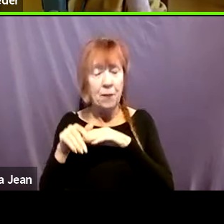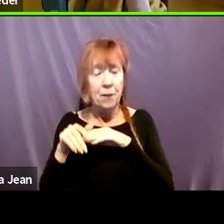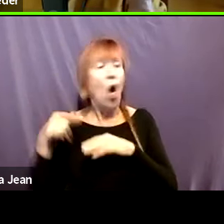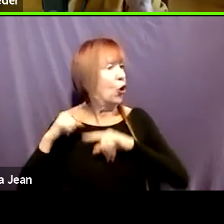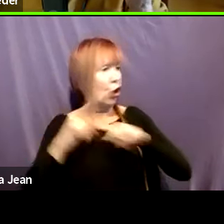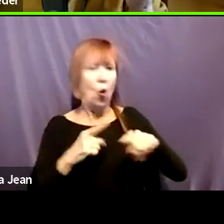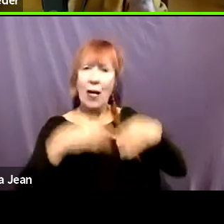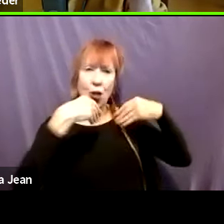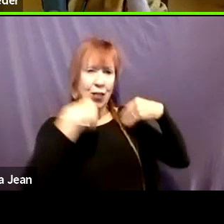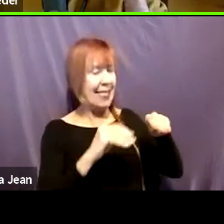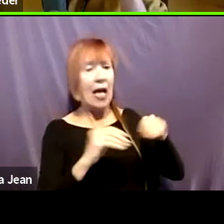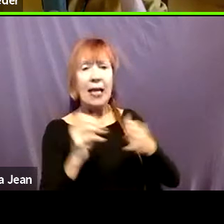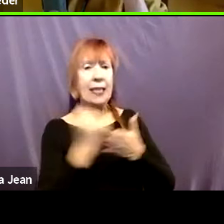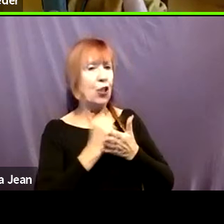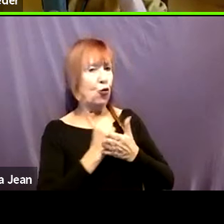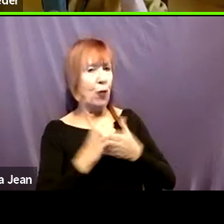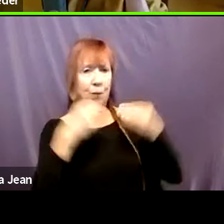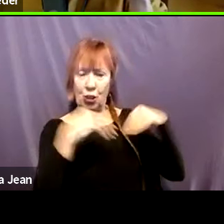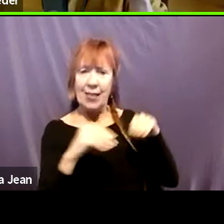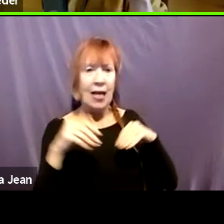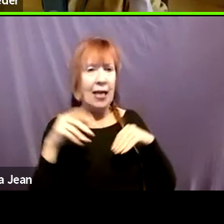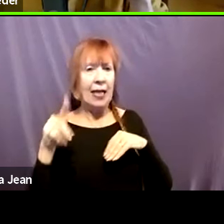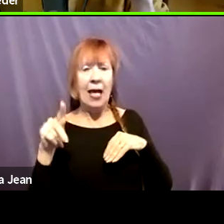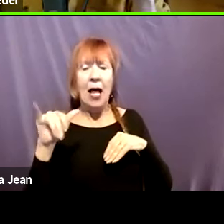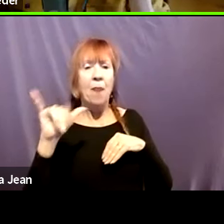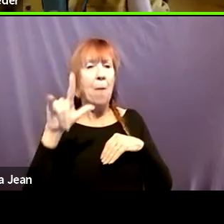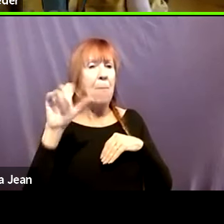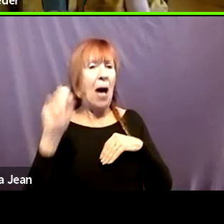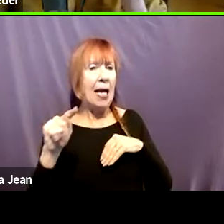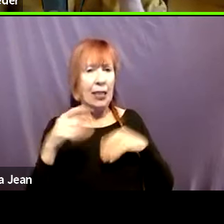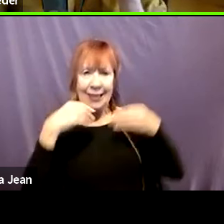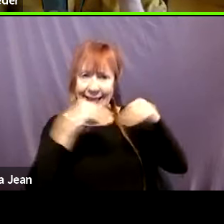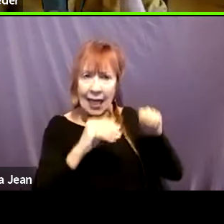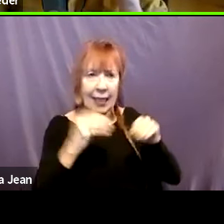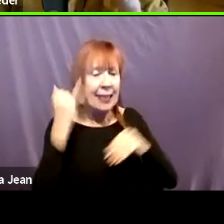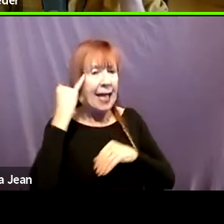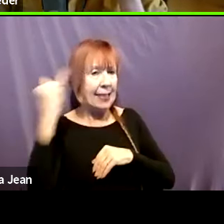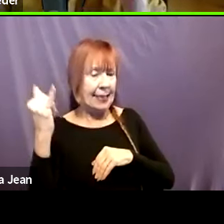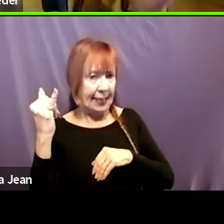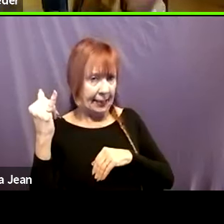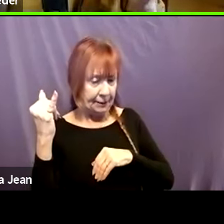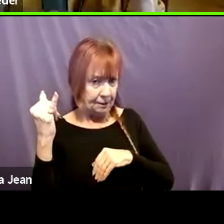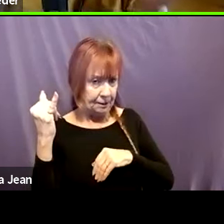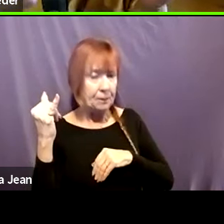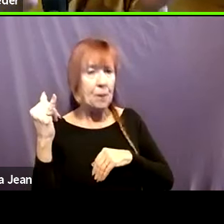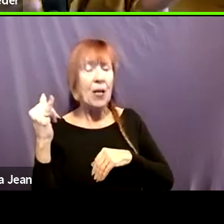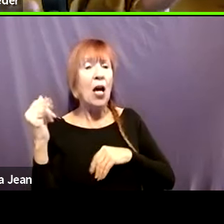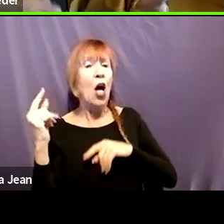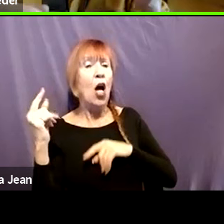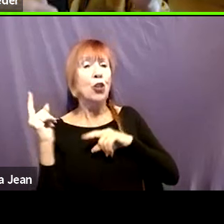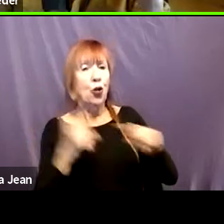or we're selling the pilot, or we're selling the idea. So you go in as a salesman,